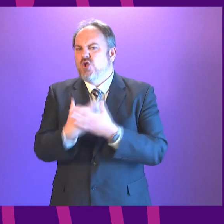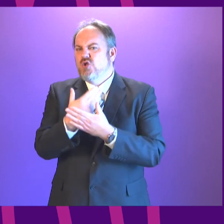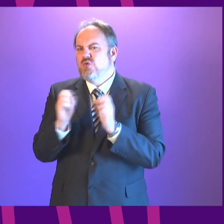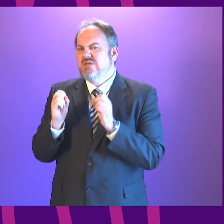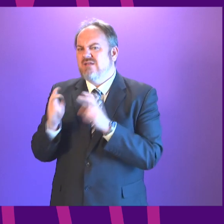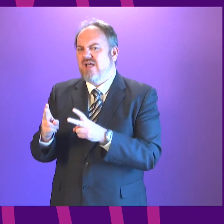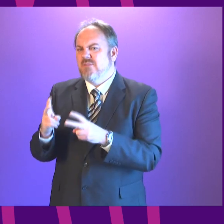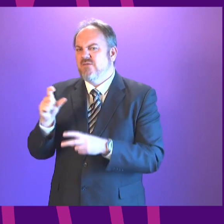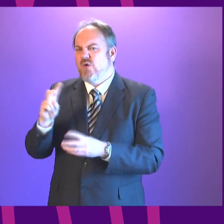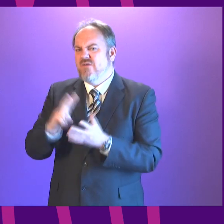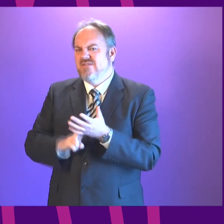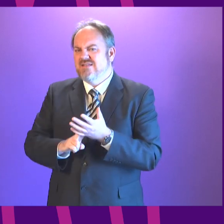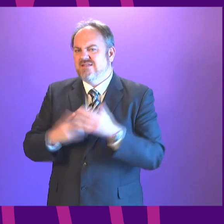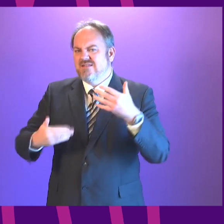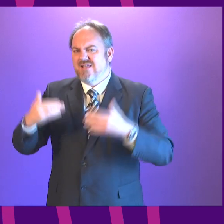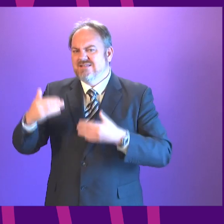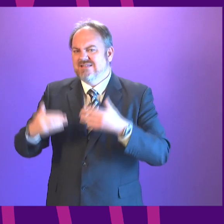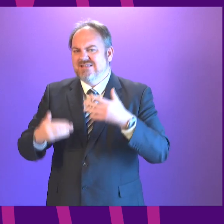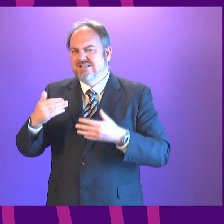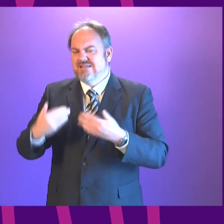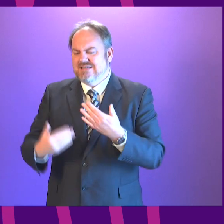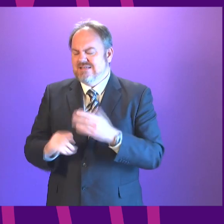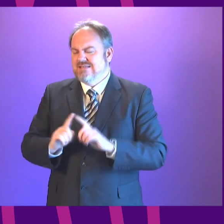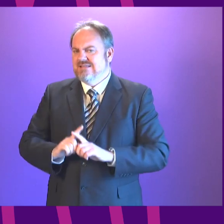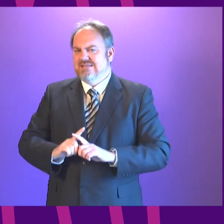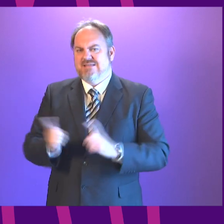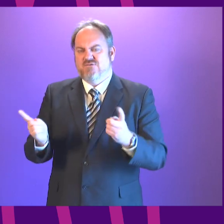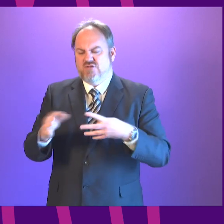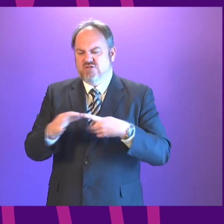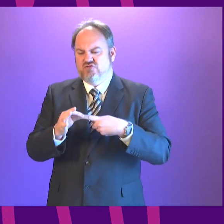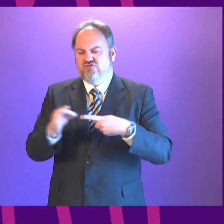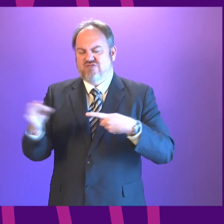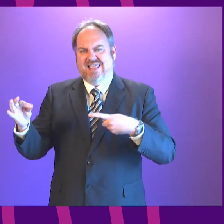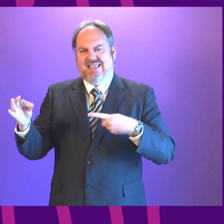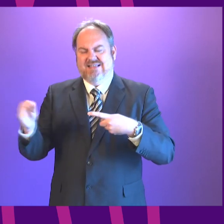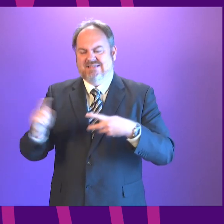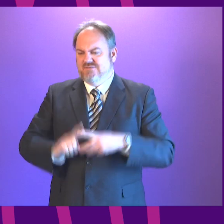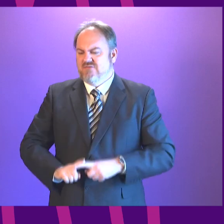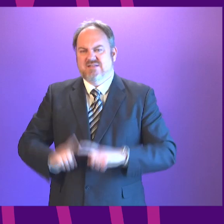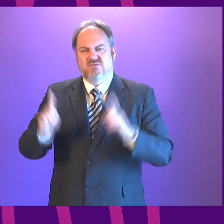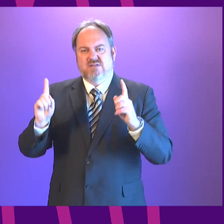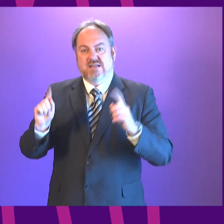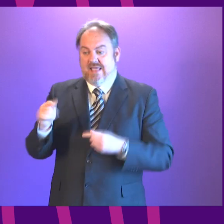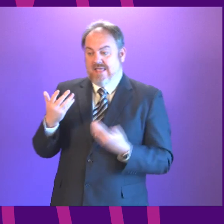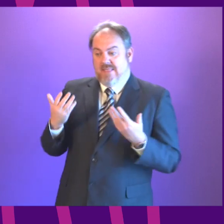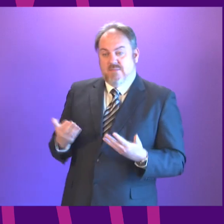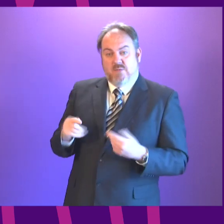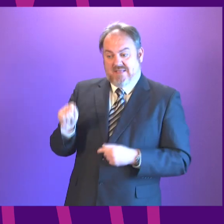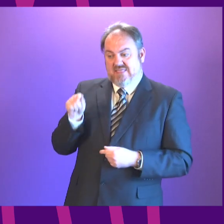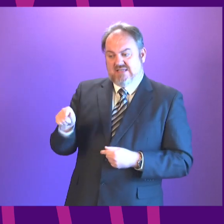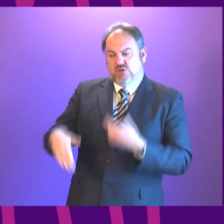Covid. It is important to stress again that there is no evidence at this stage that the